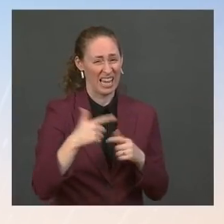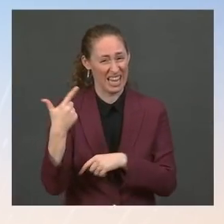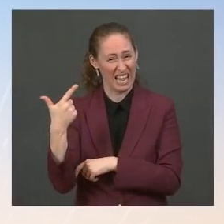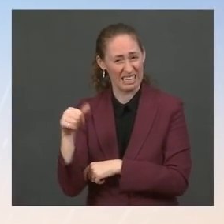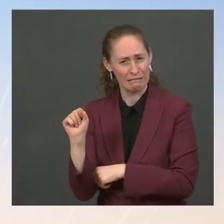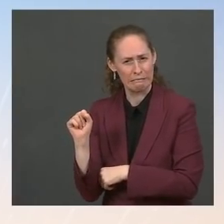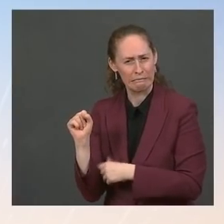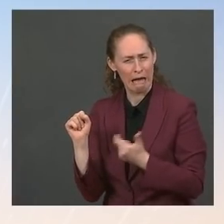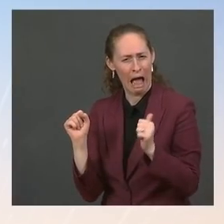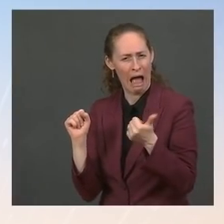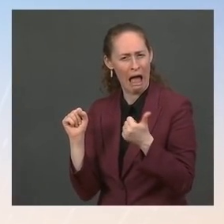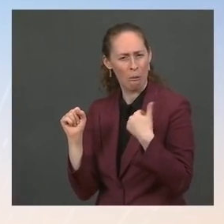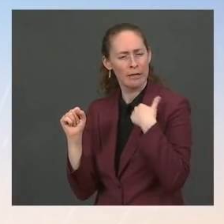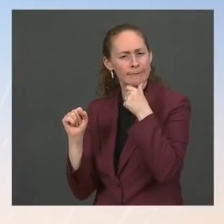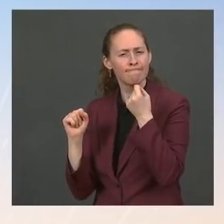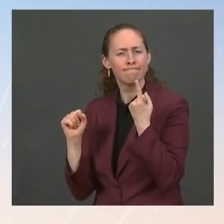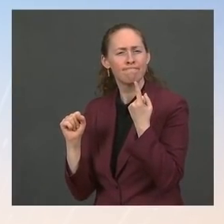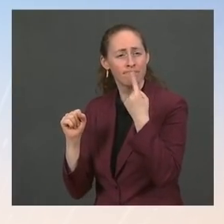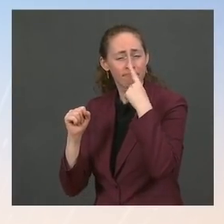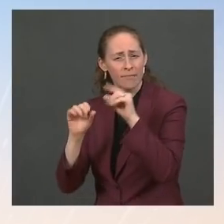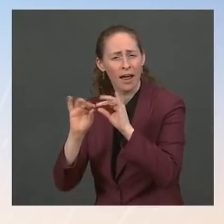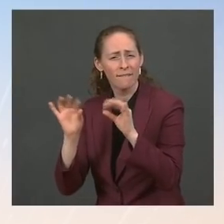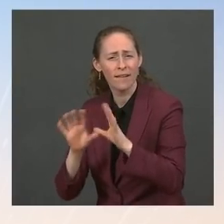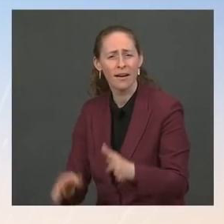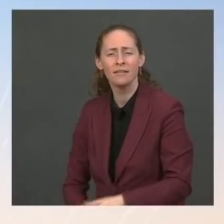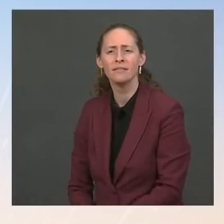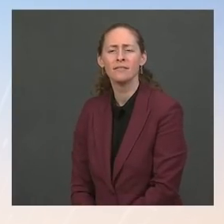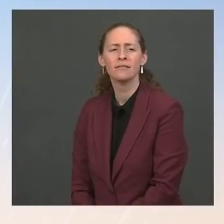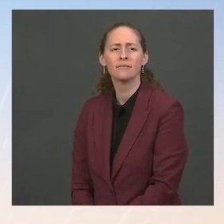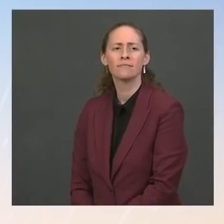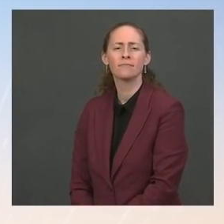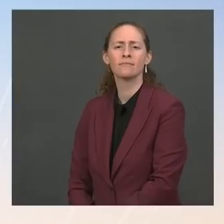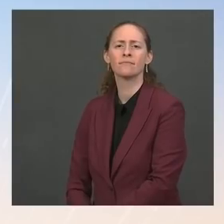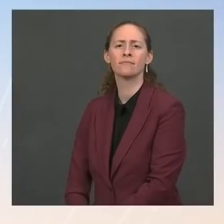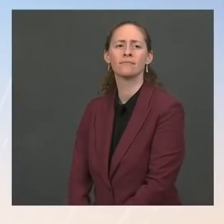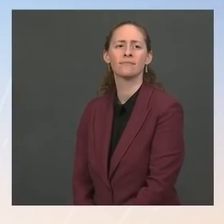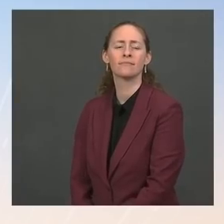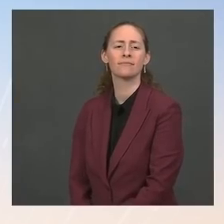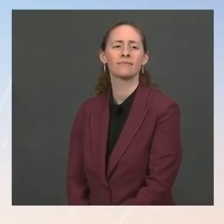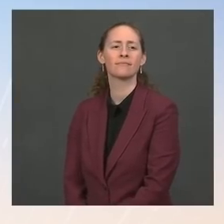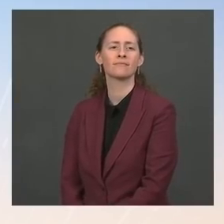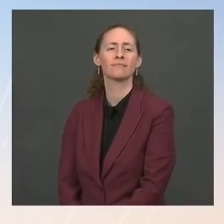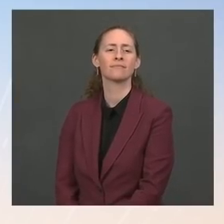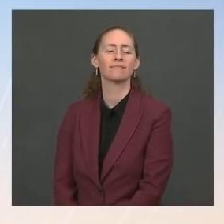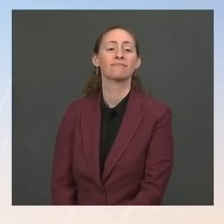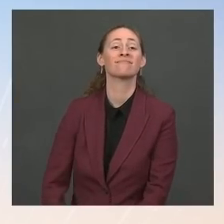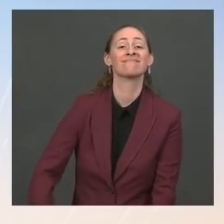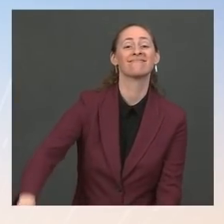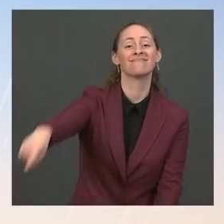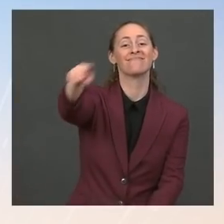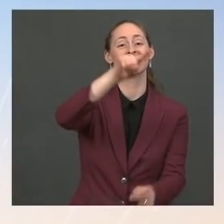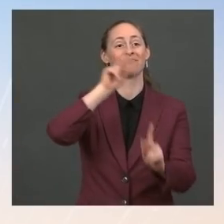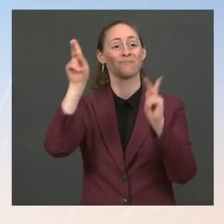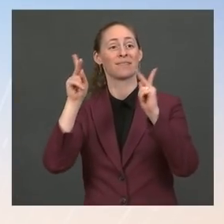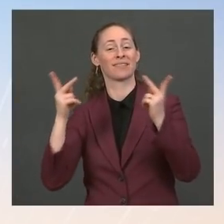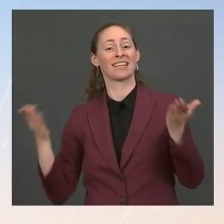the reason I touched on those is: Some of the biggest costs for households and Americans -- and the way they feel inflation is not typically looking at a graph, right?